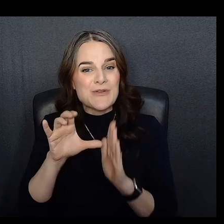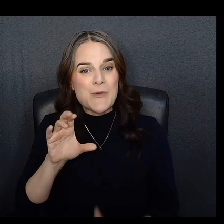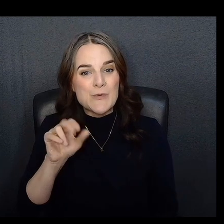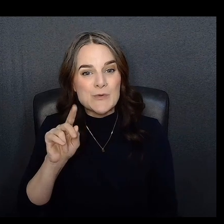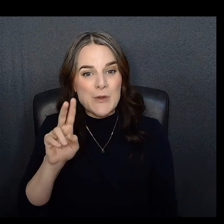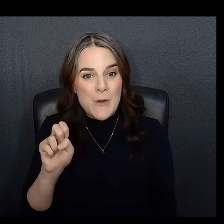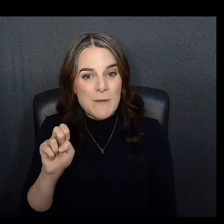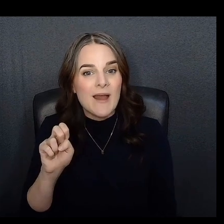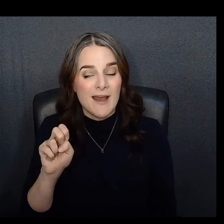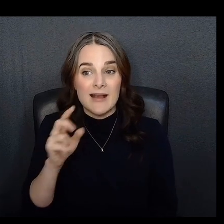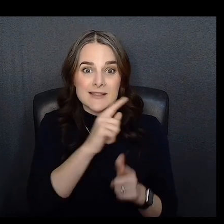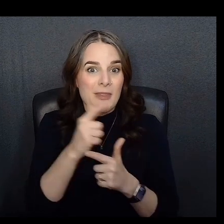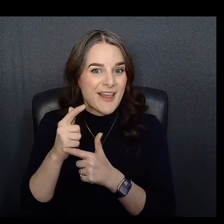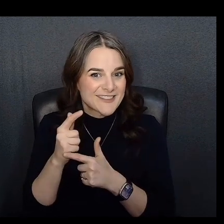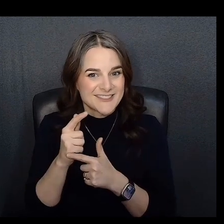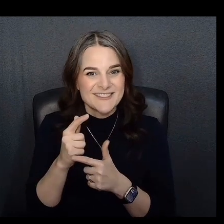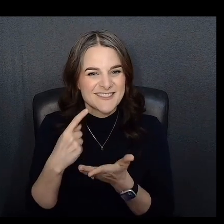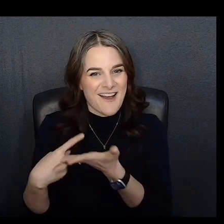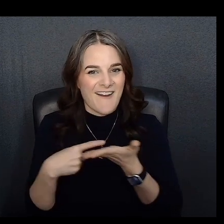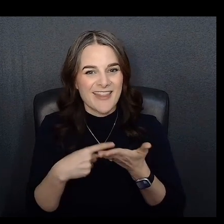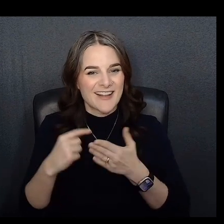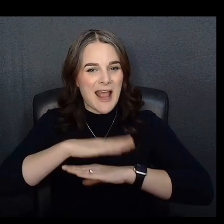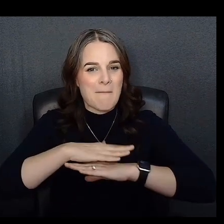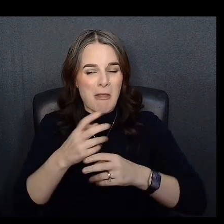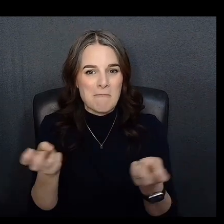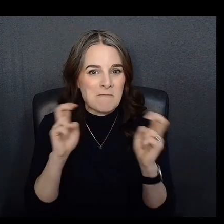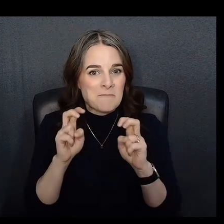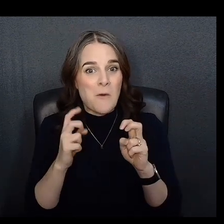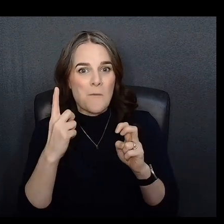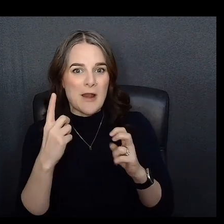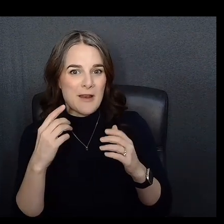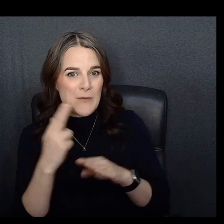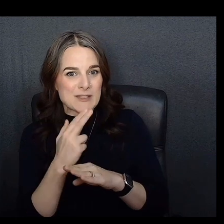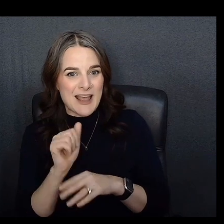and a sibling is using AAC, and he's talking about diarrhea at the dinner table.